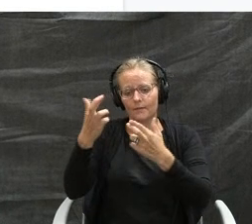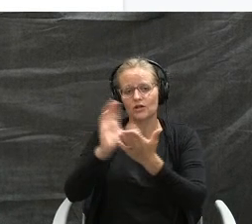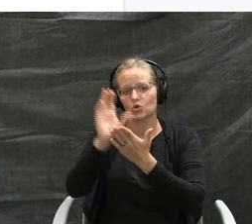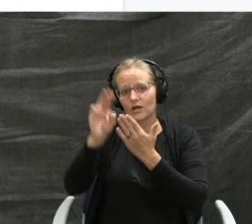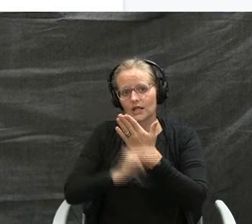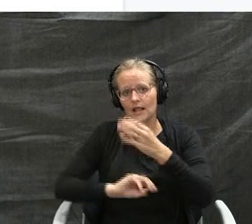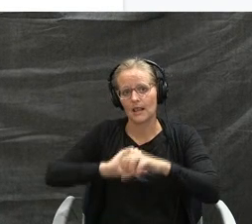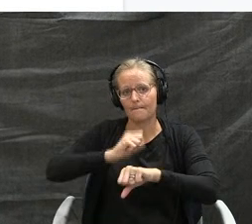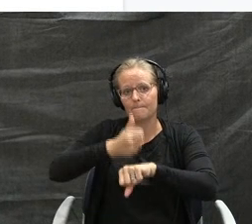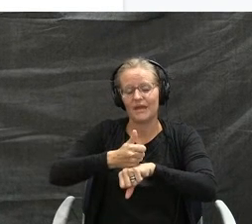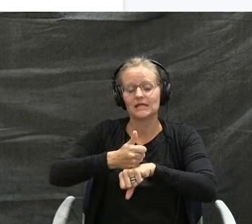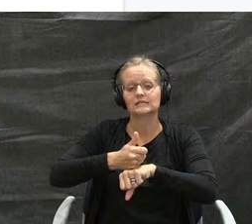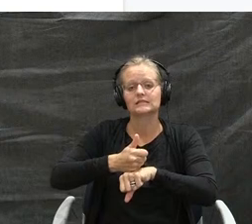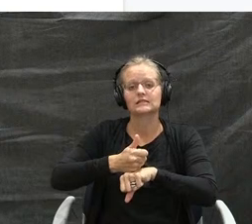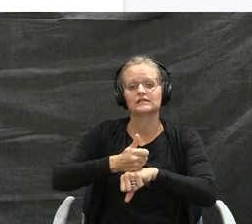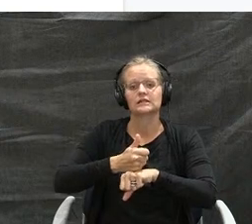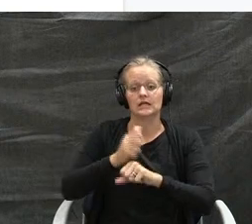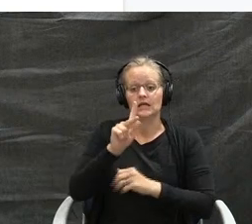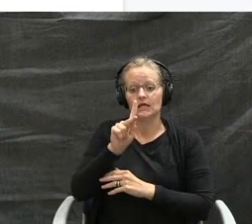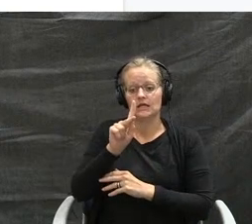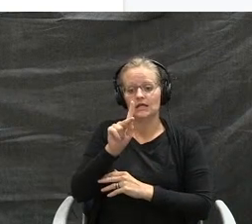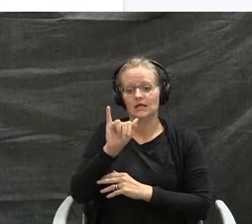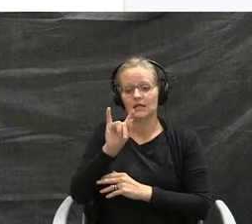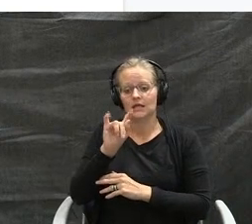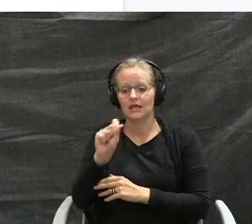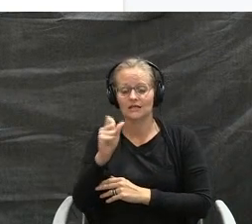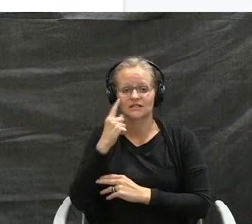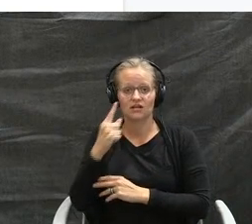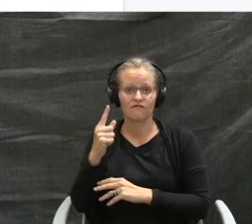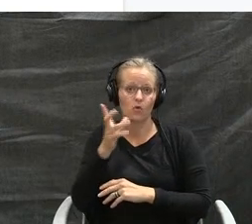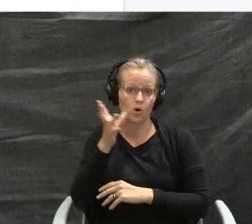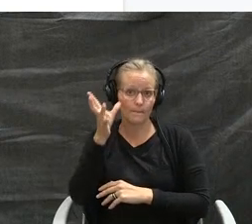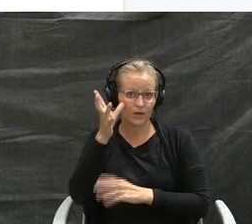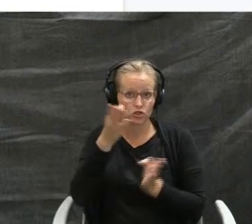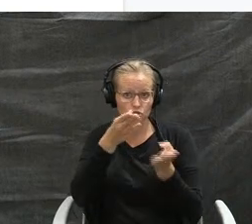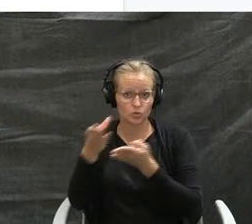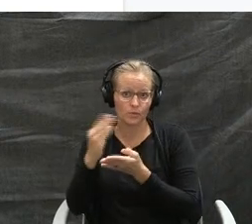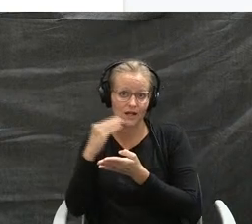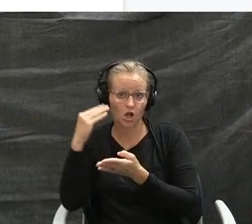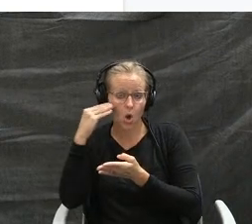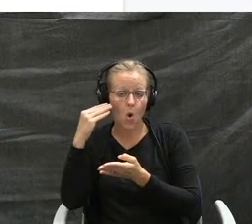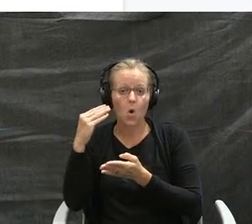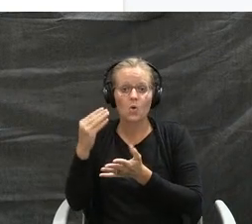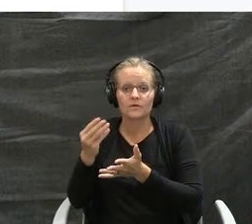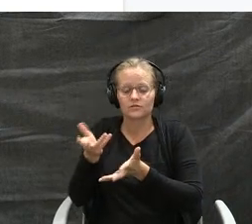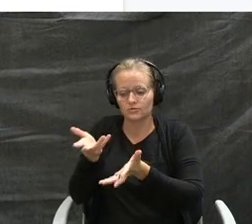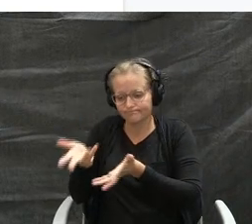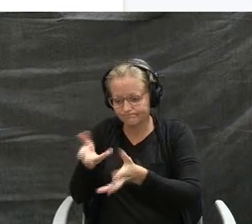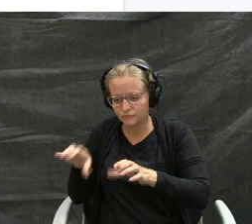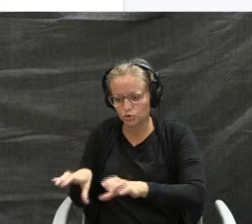activity kits that families could take home and do those with their children. Not in a